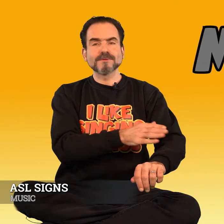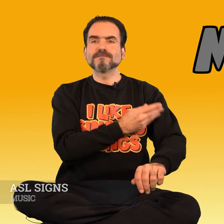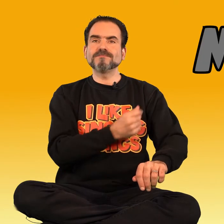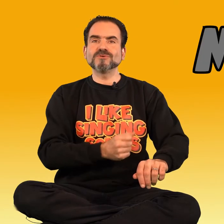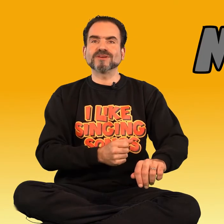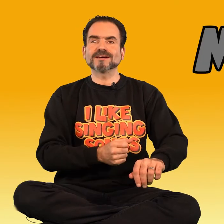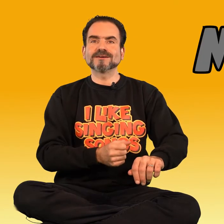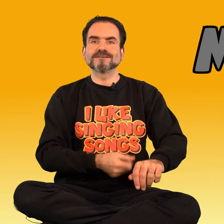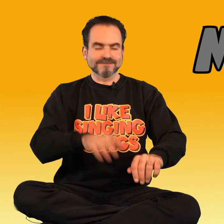Music.